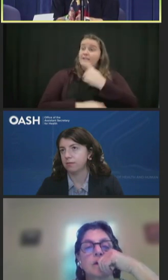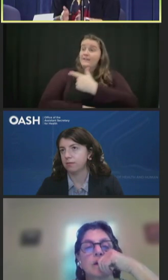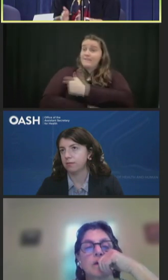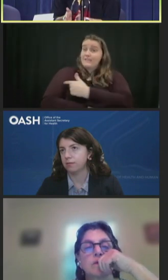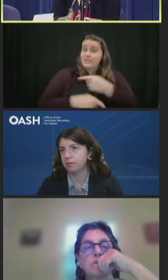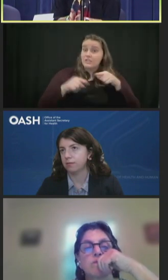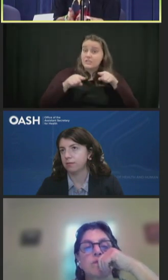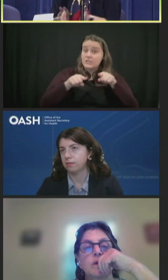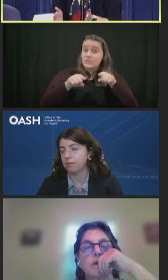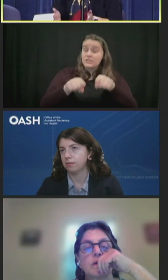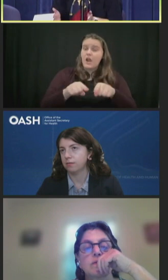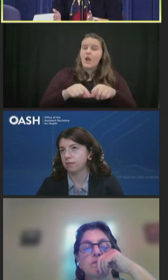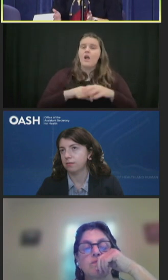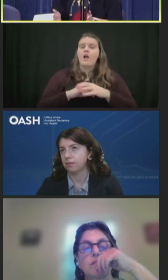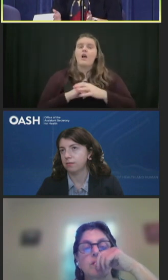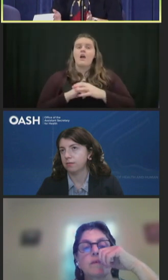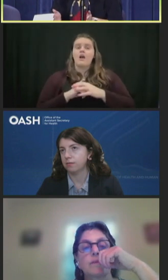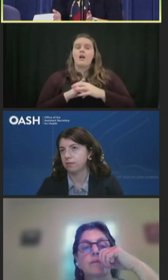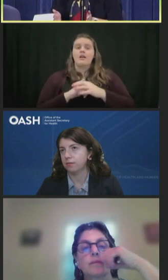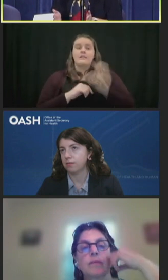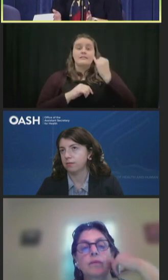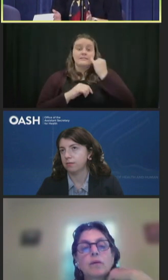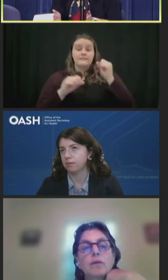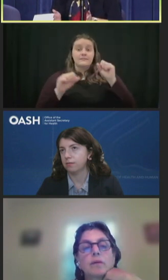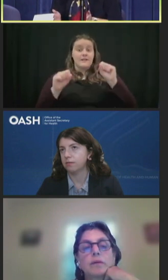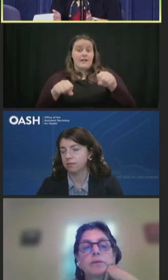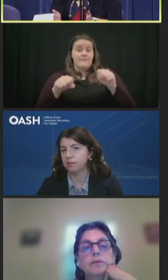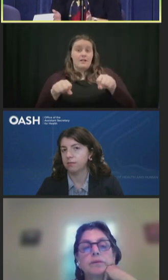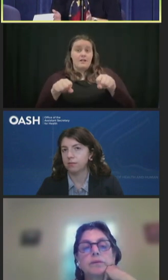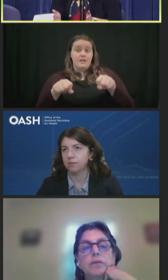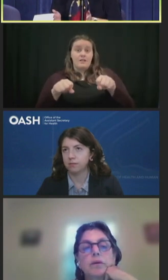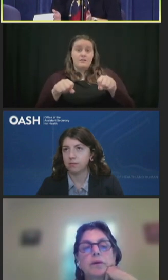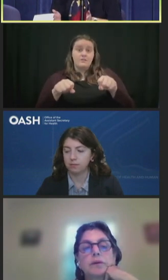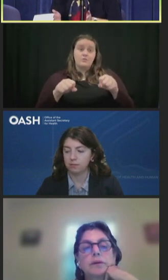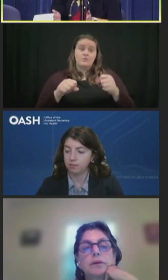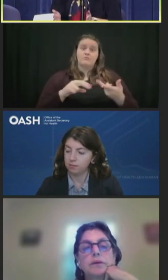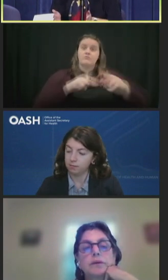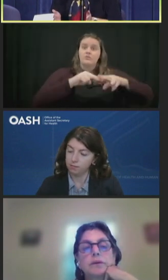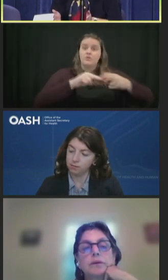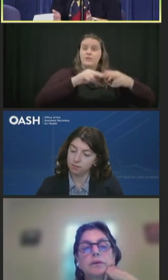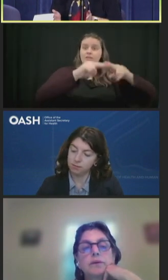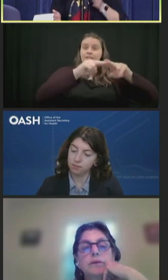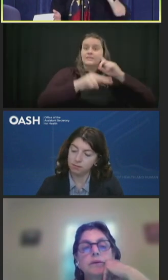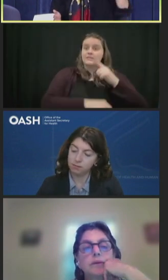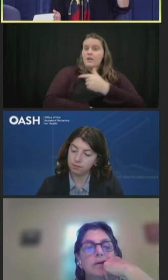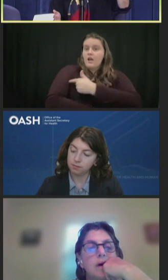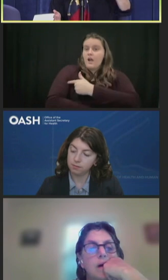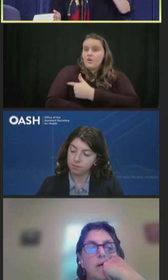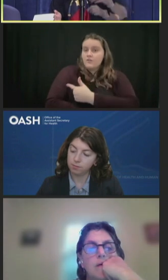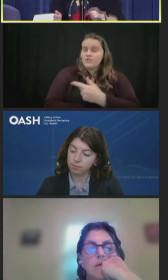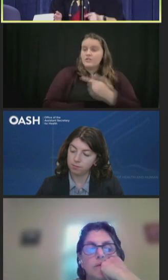if we can perhaps achieve higher vaccination rates by uncoupling those for people who are